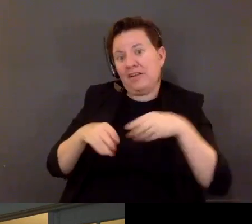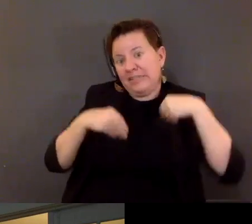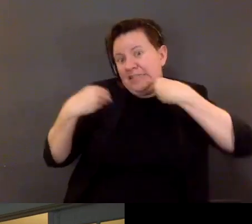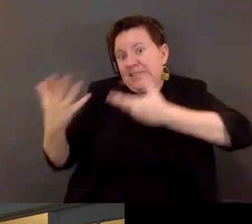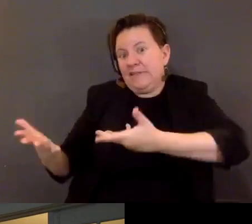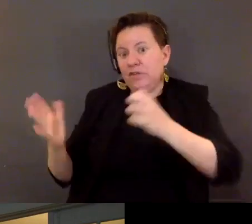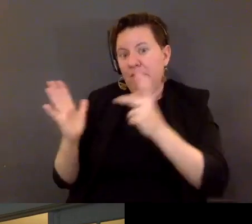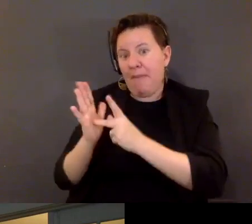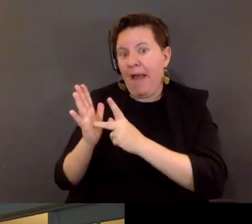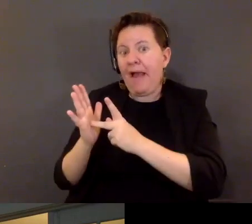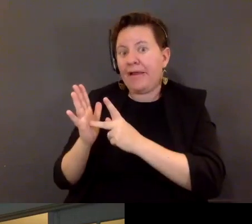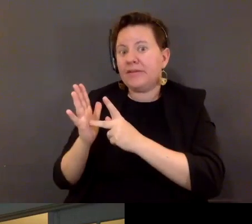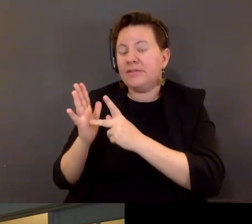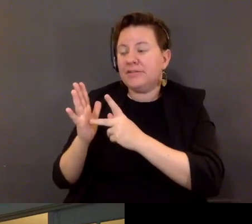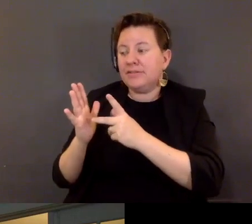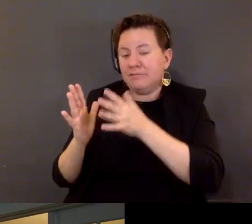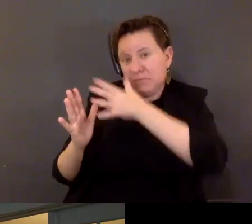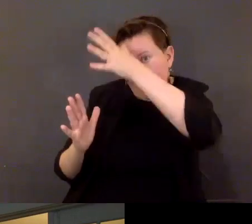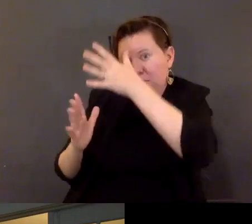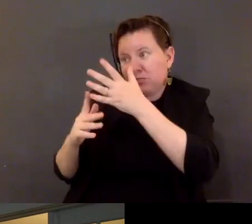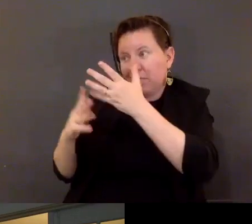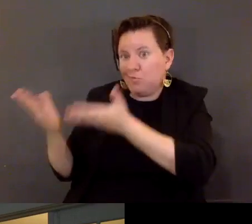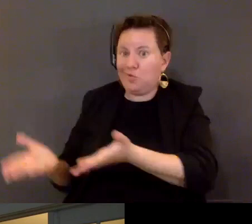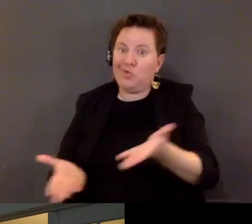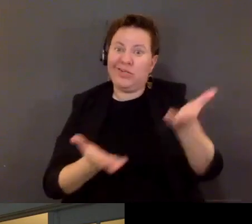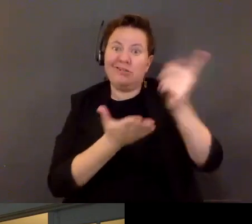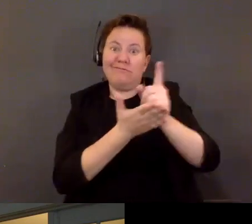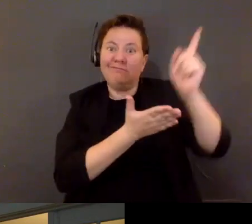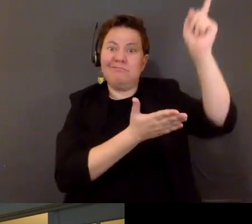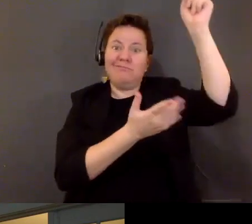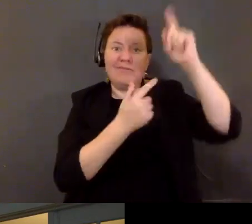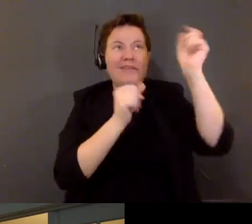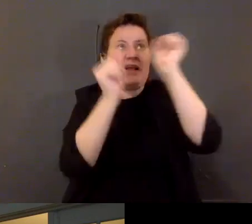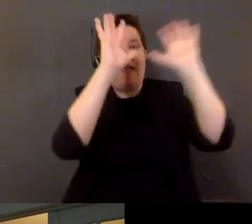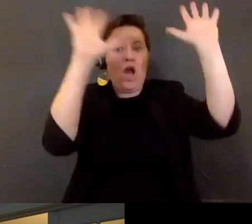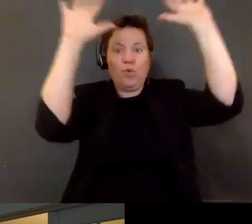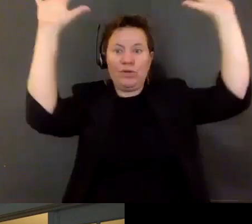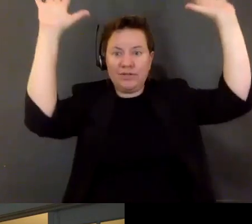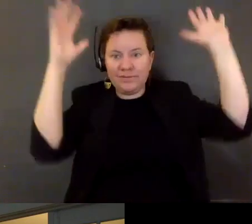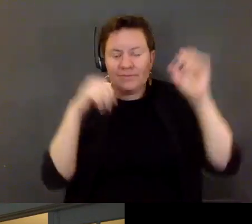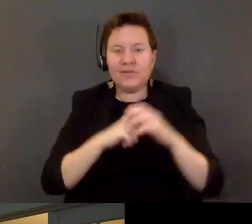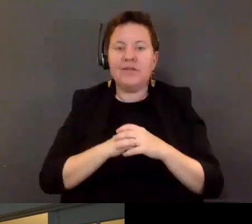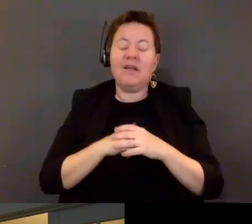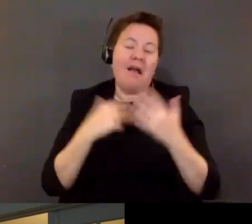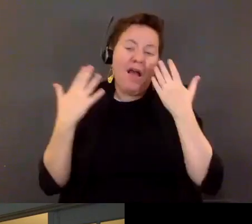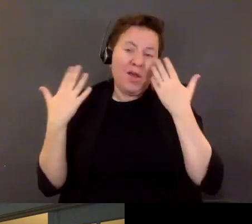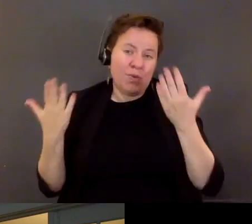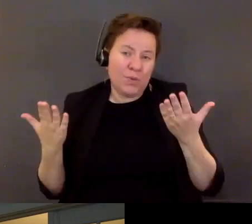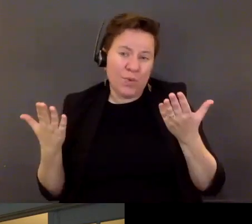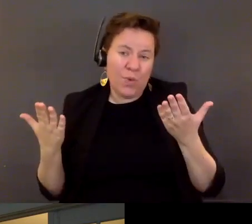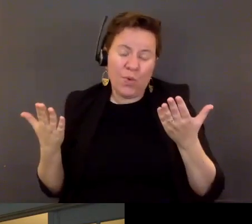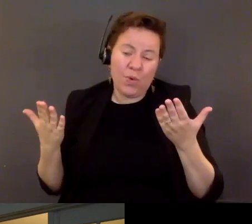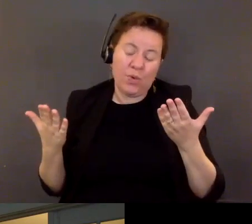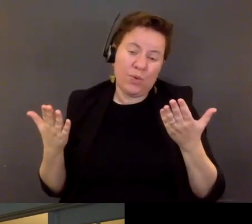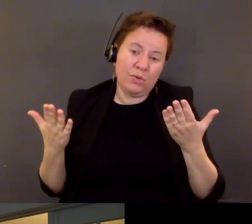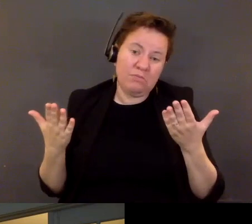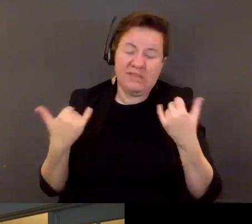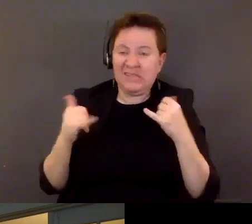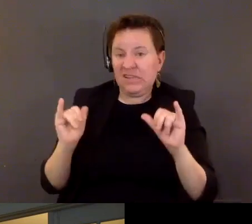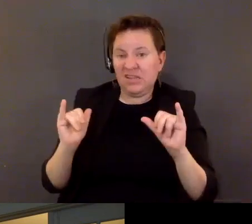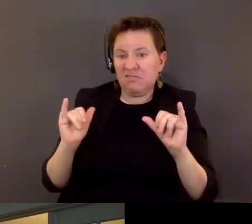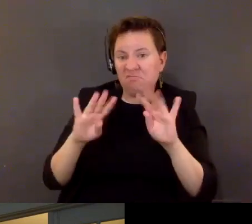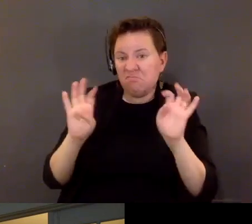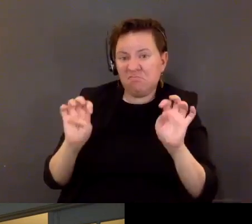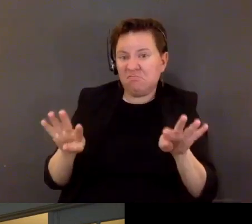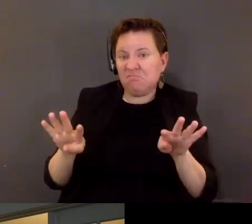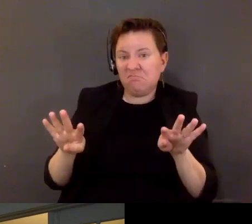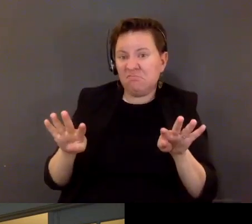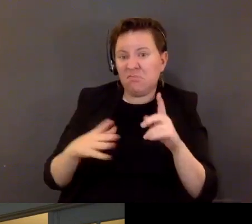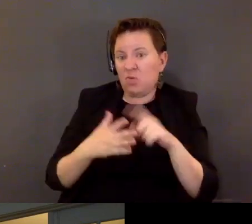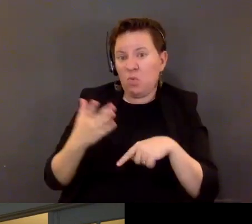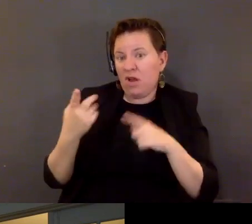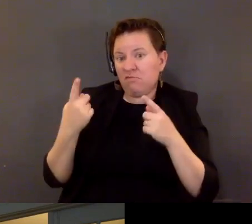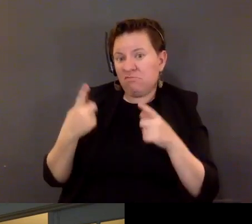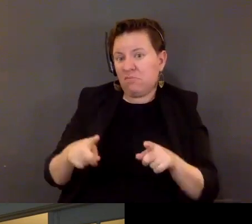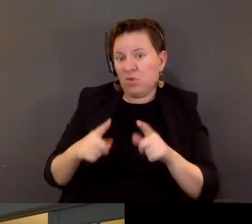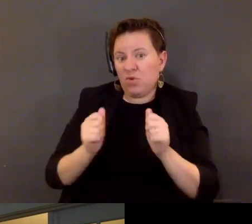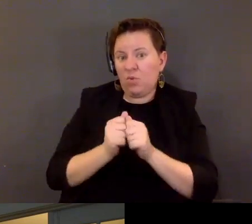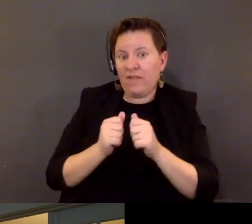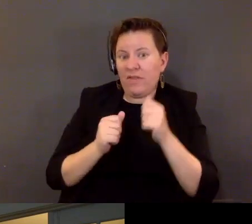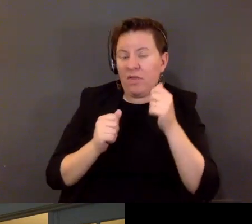us up to the cloudy places and i don't know um still what one does with those memories i mean